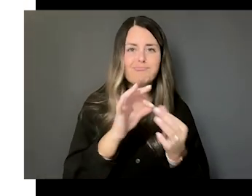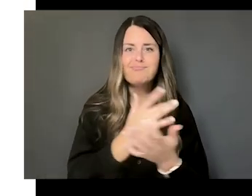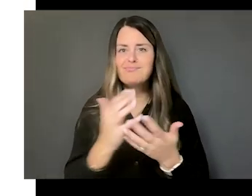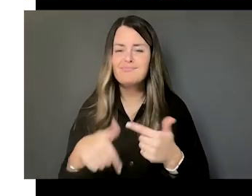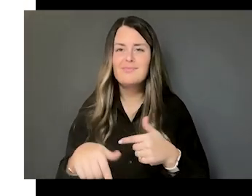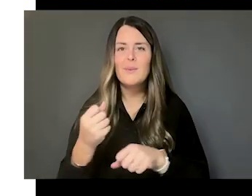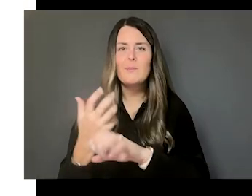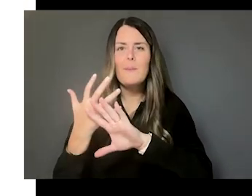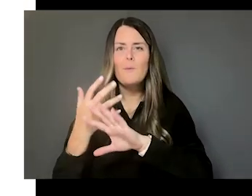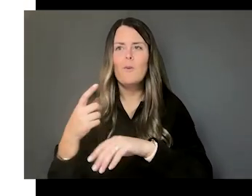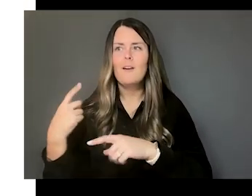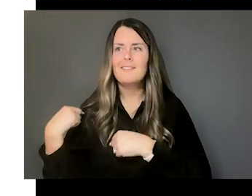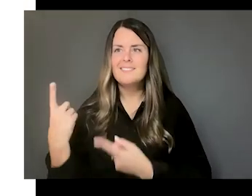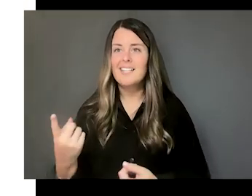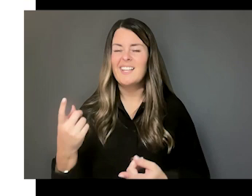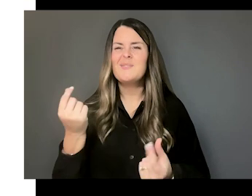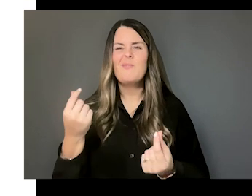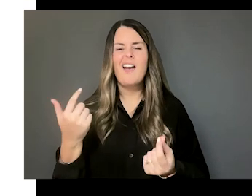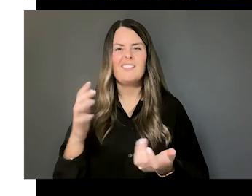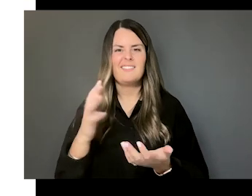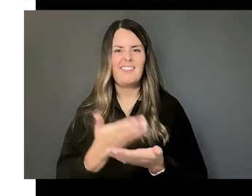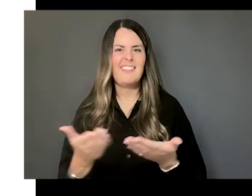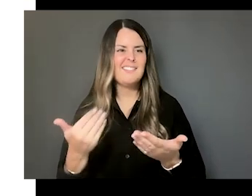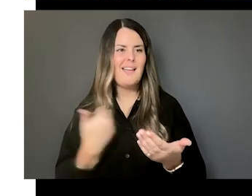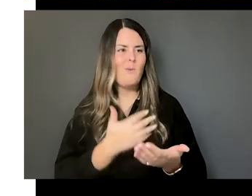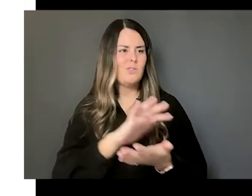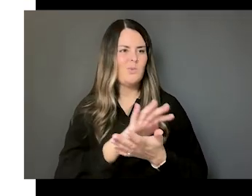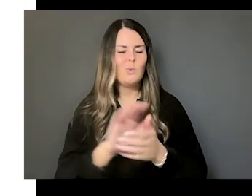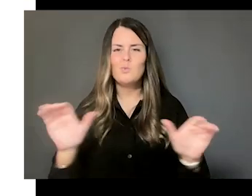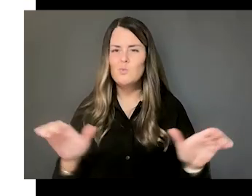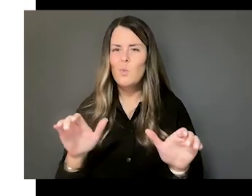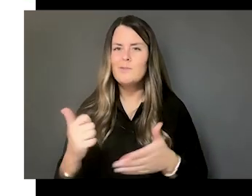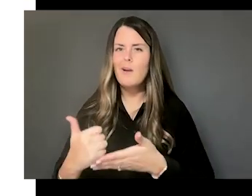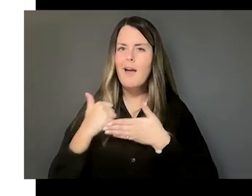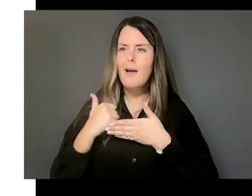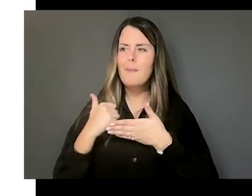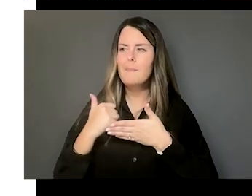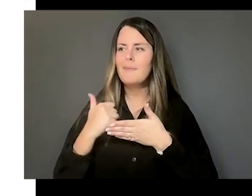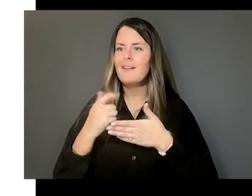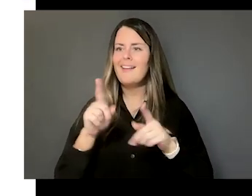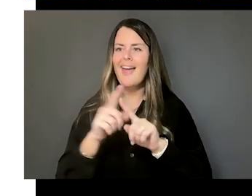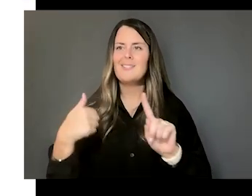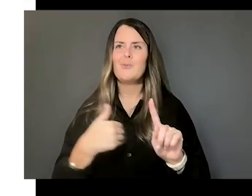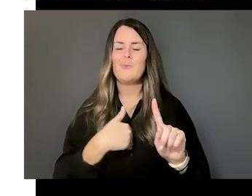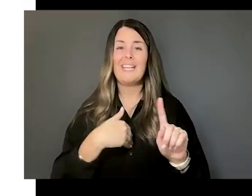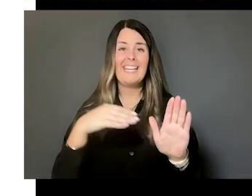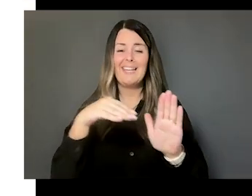are things that our schools are doing to kind of help us as we exit an implementation dip.